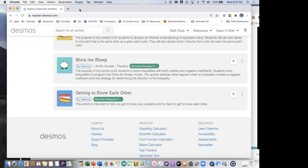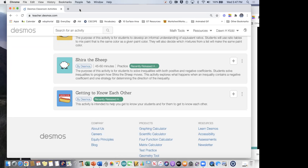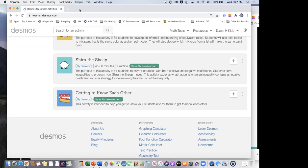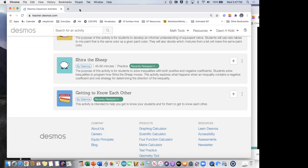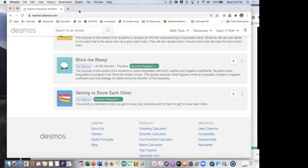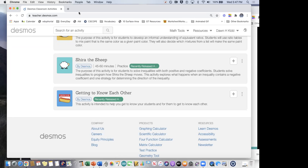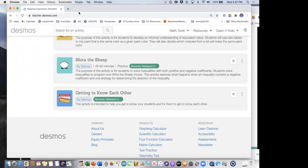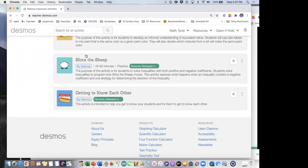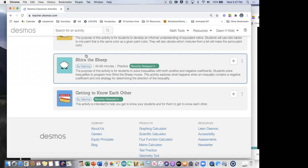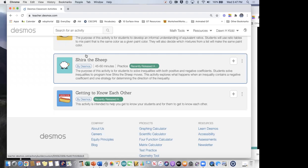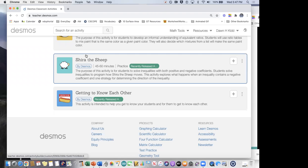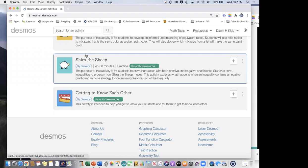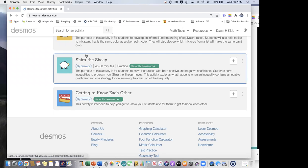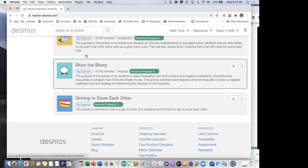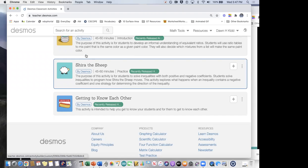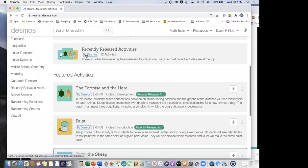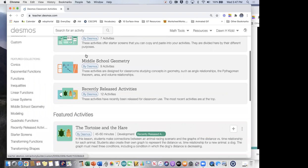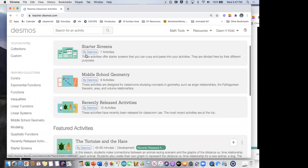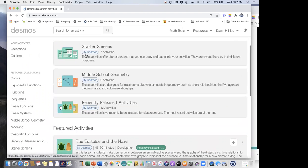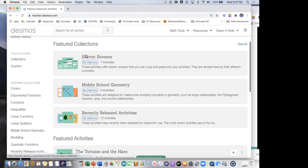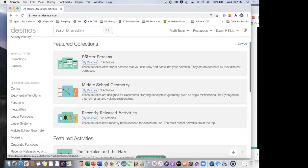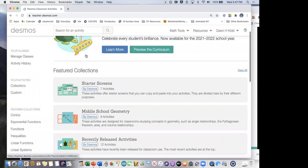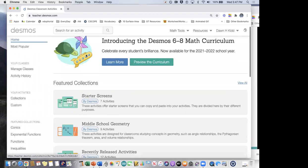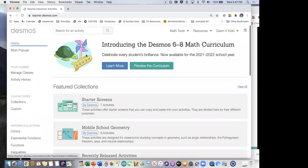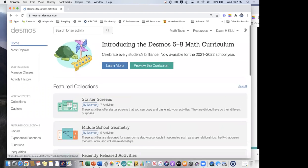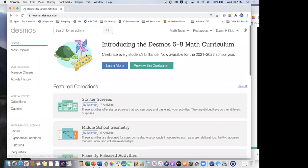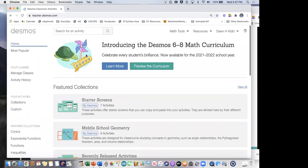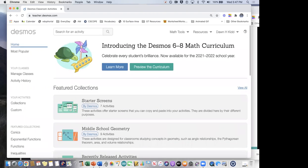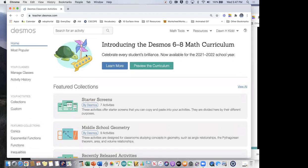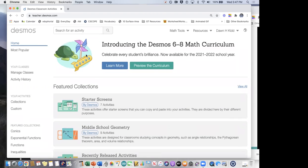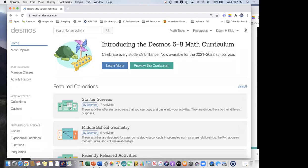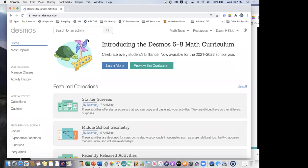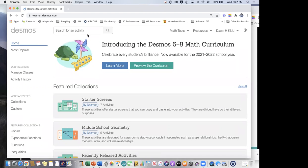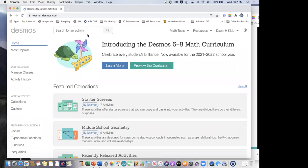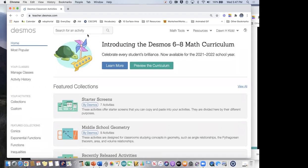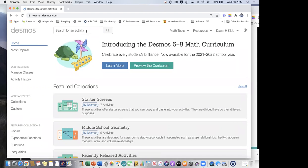can back up and we can go back to our group work again and then the teacher's view is to be able to